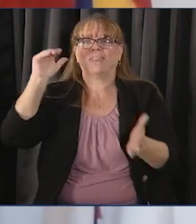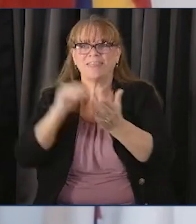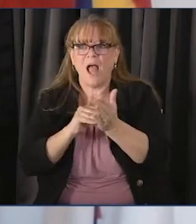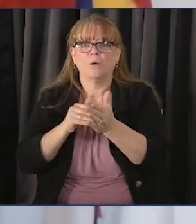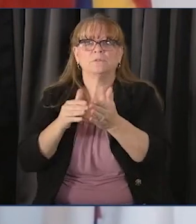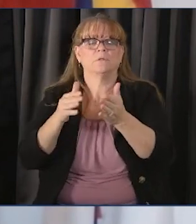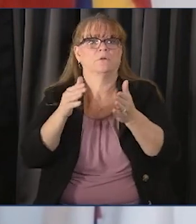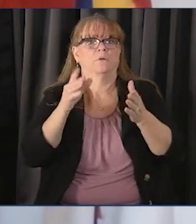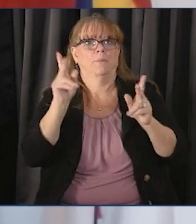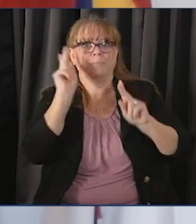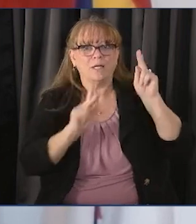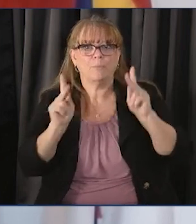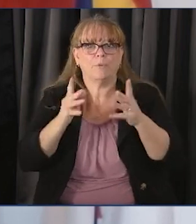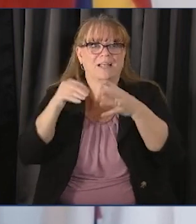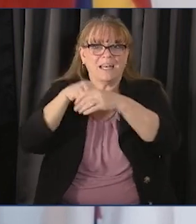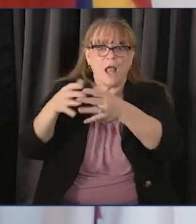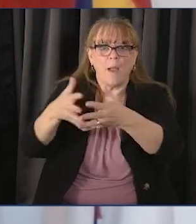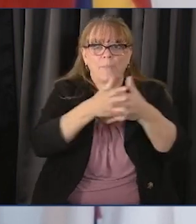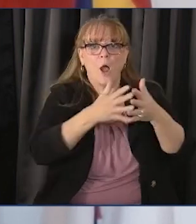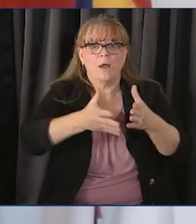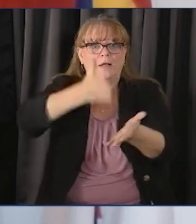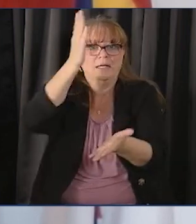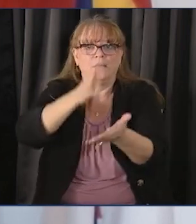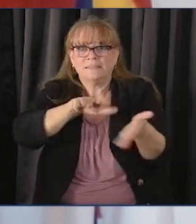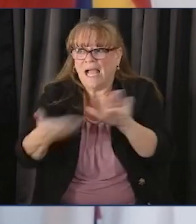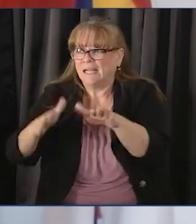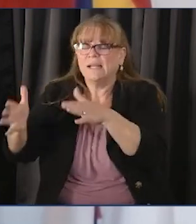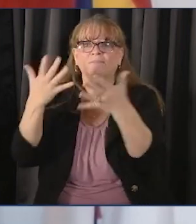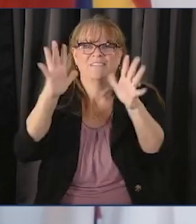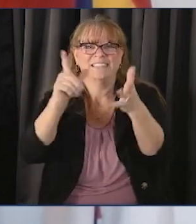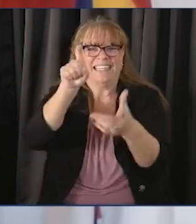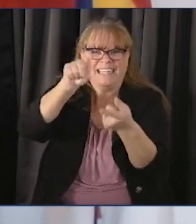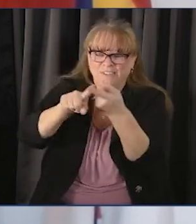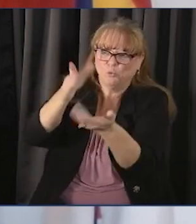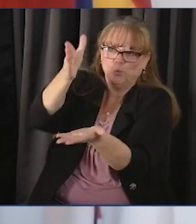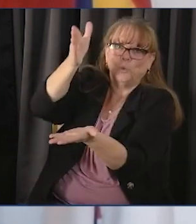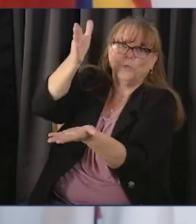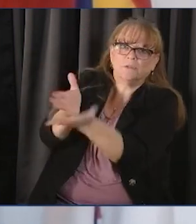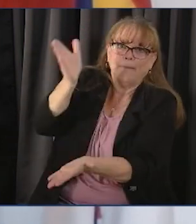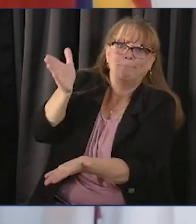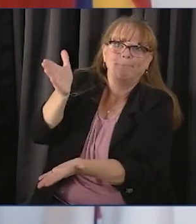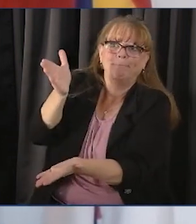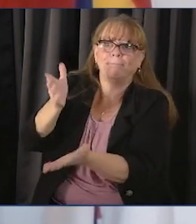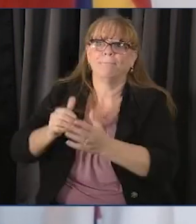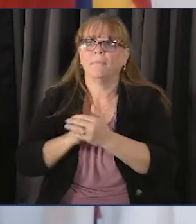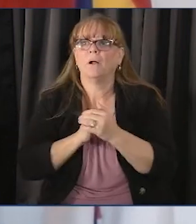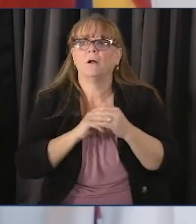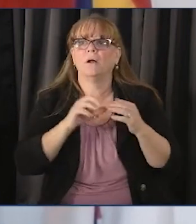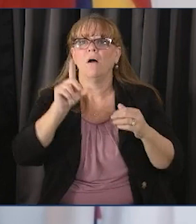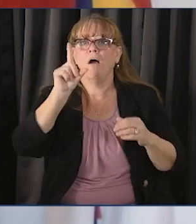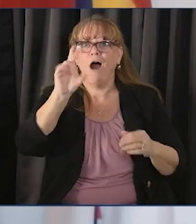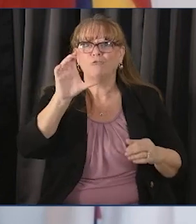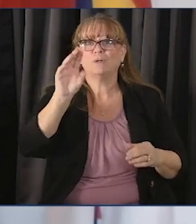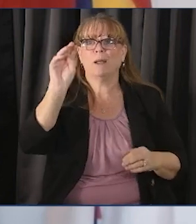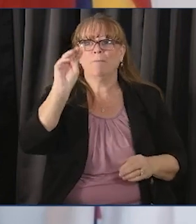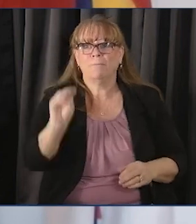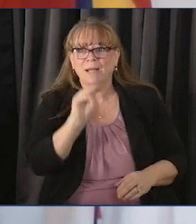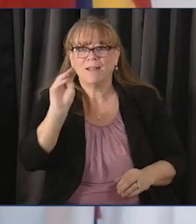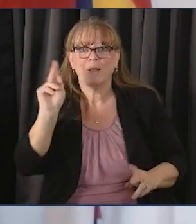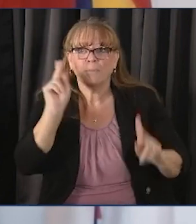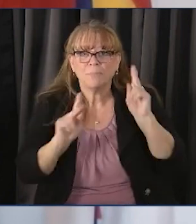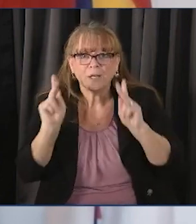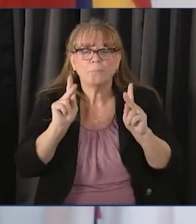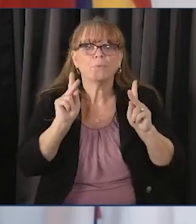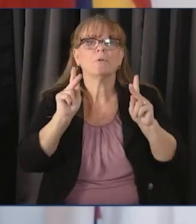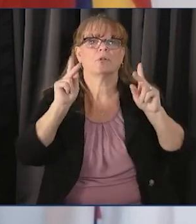100,000,100 days good goal and a goal along the way towards ending the pandemic.